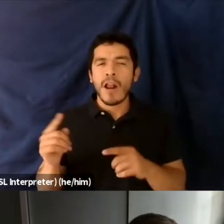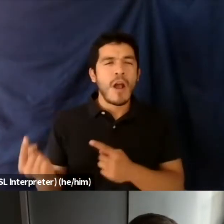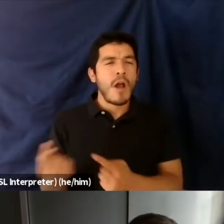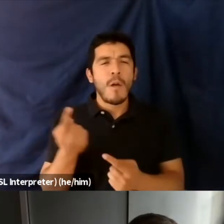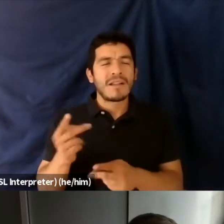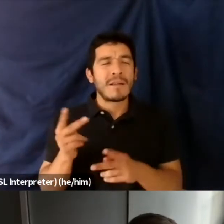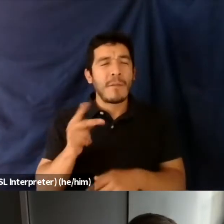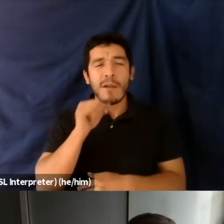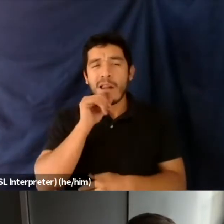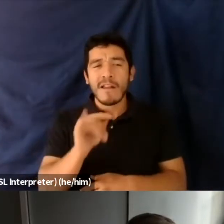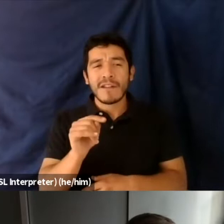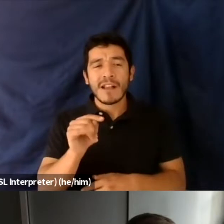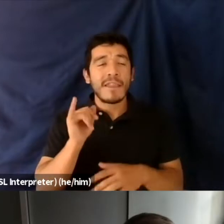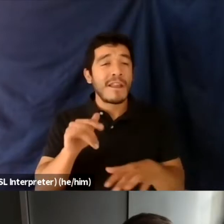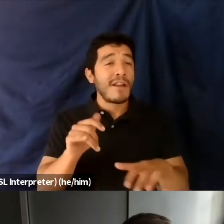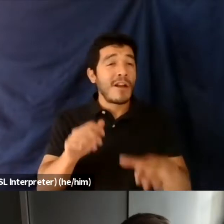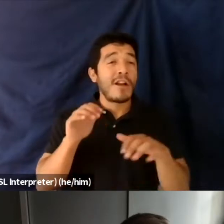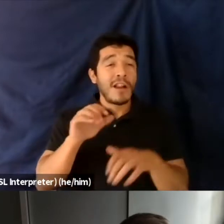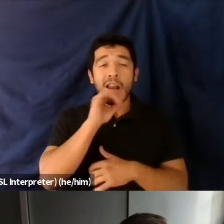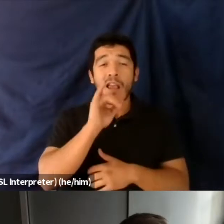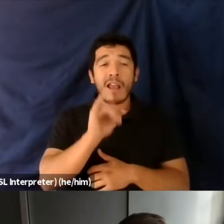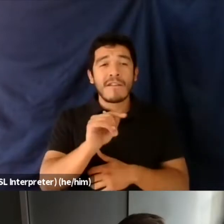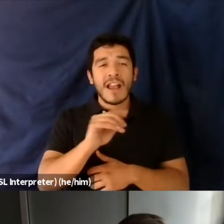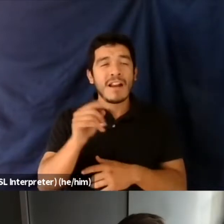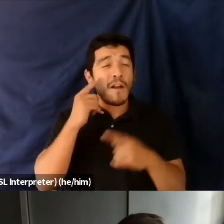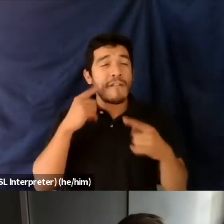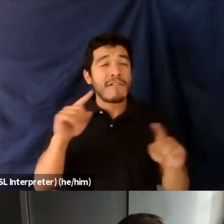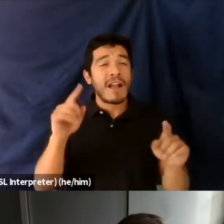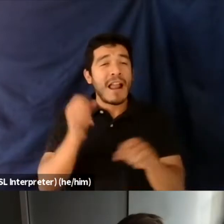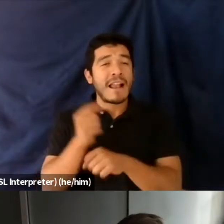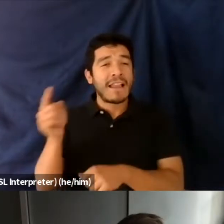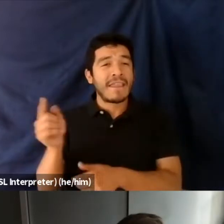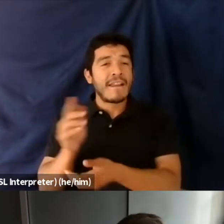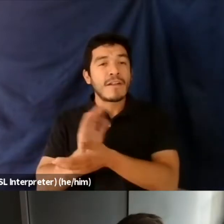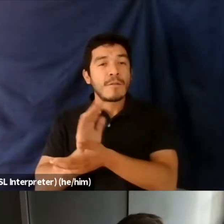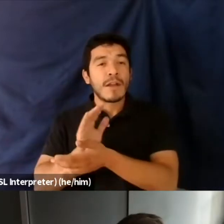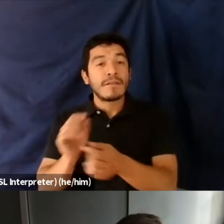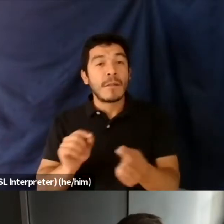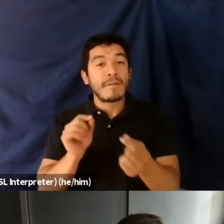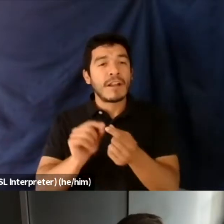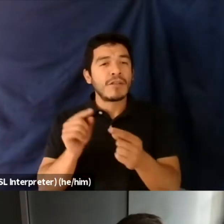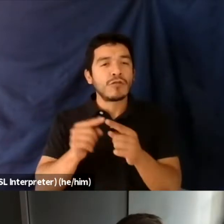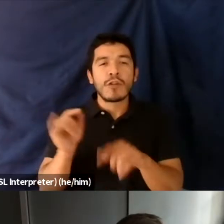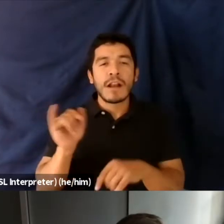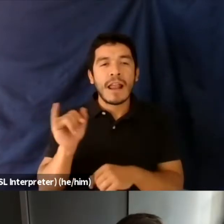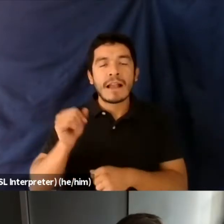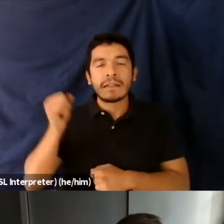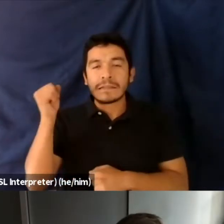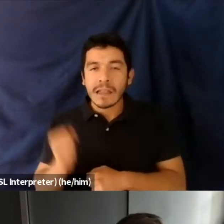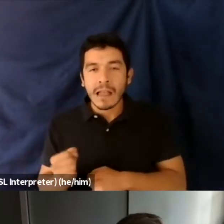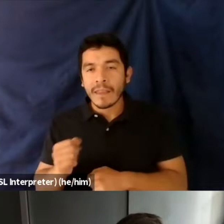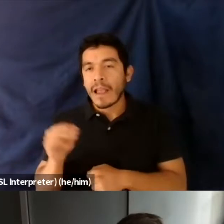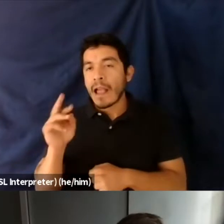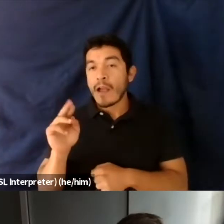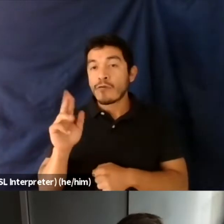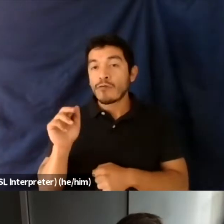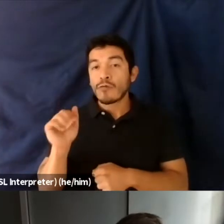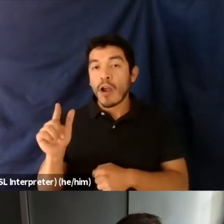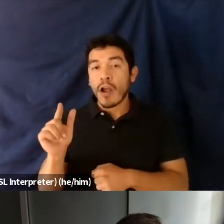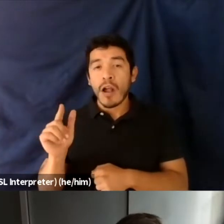the audiences just love it. And to finally get this film specifically to like Southern and rural queer people and like hear them react